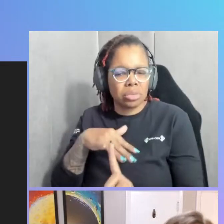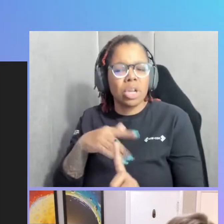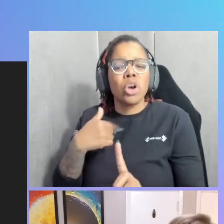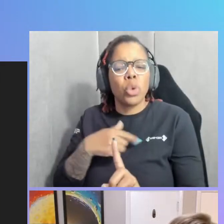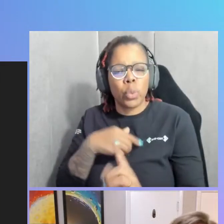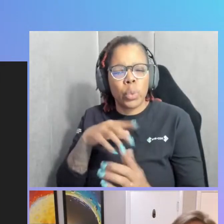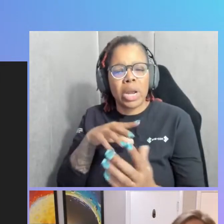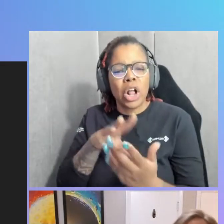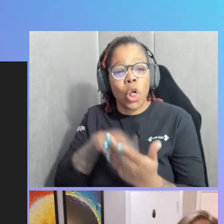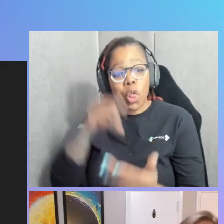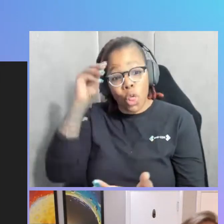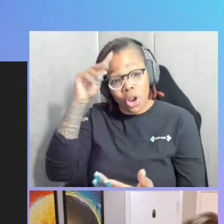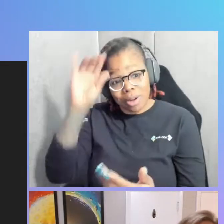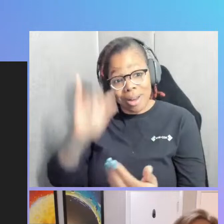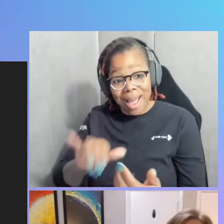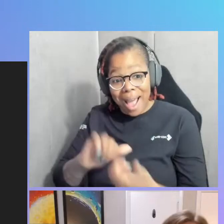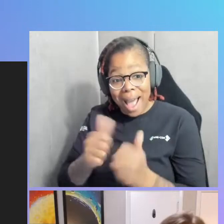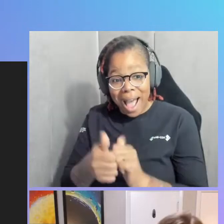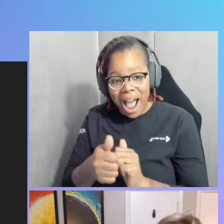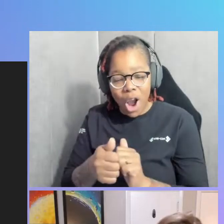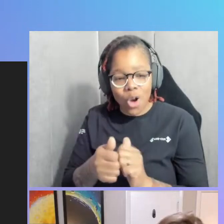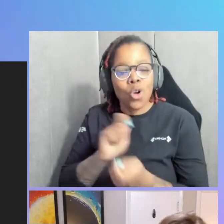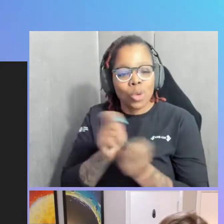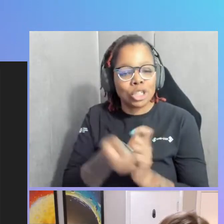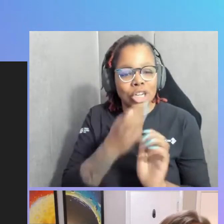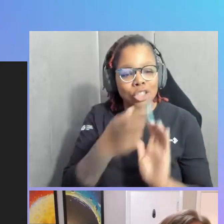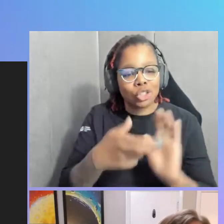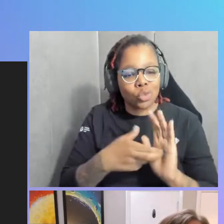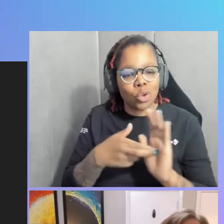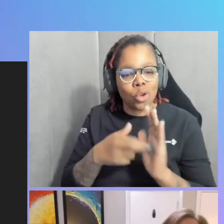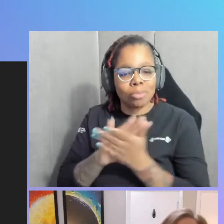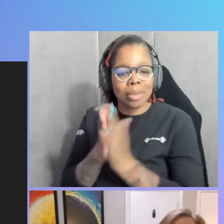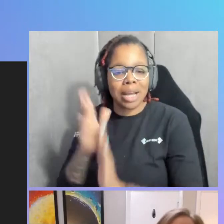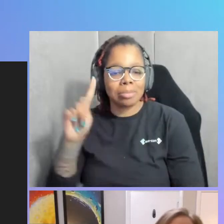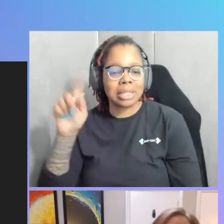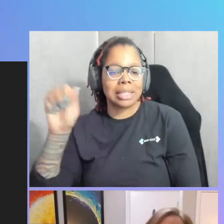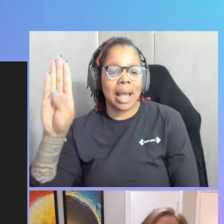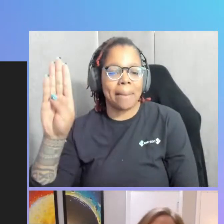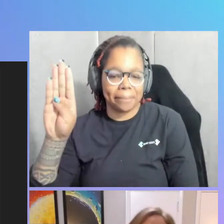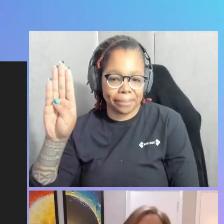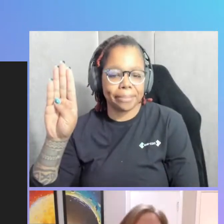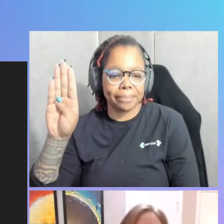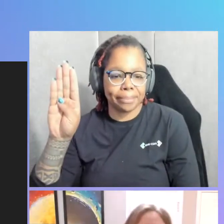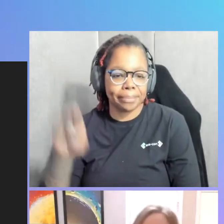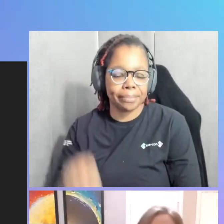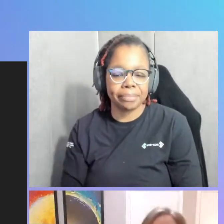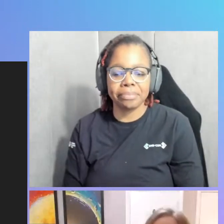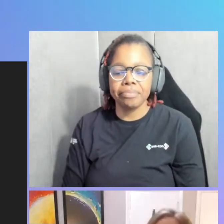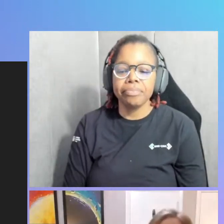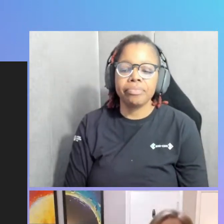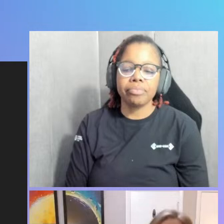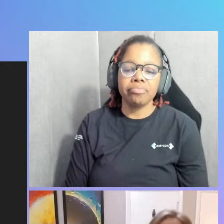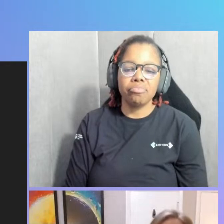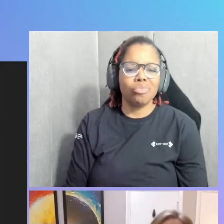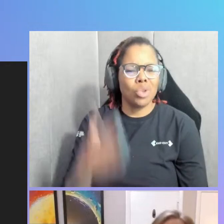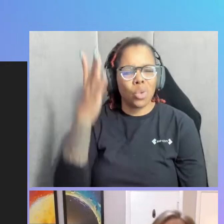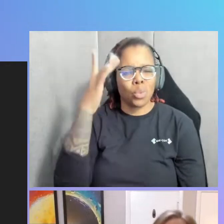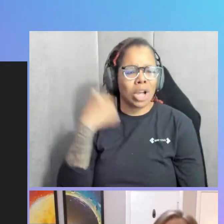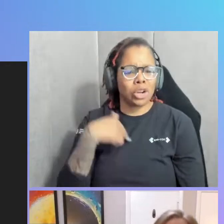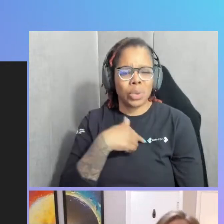that just by changing the role from button to tab. So why do we